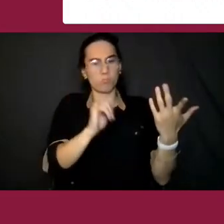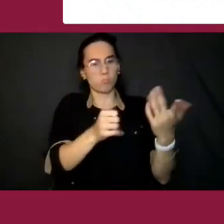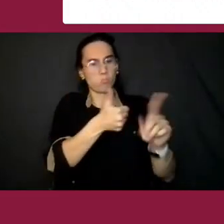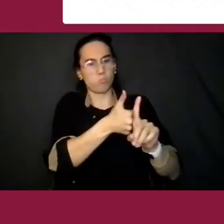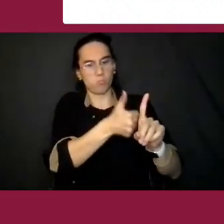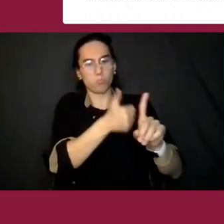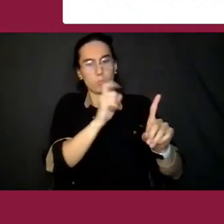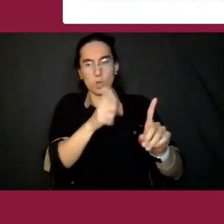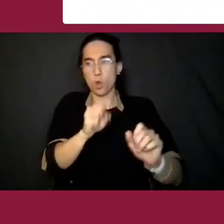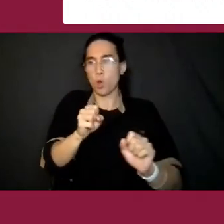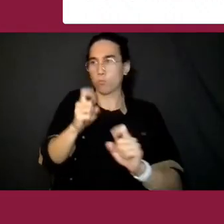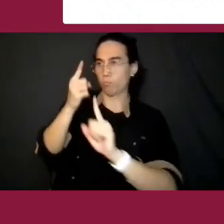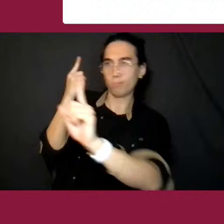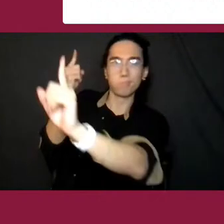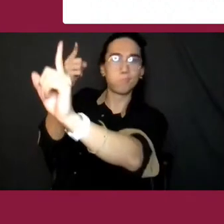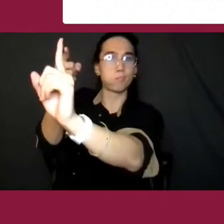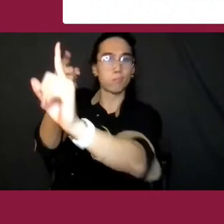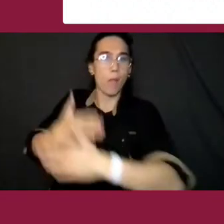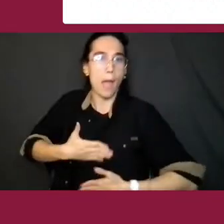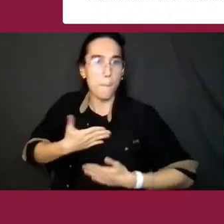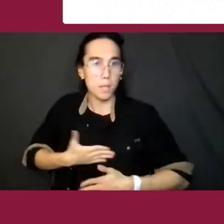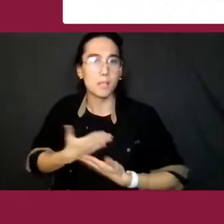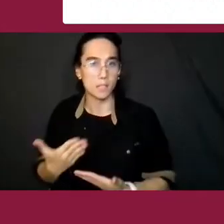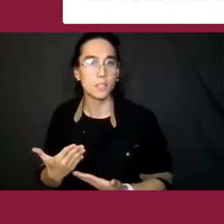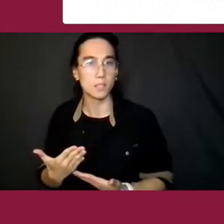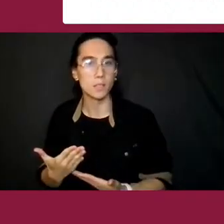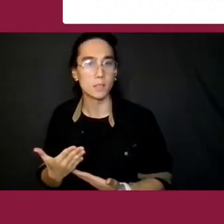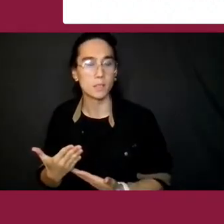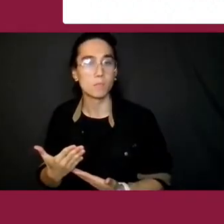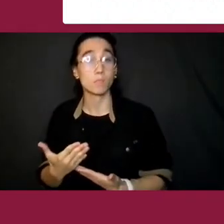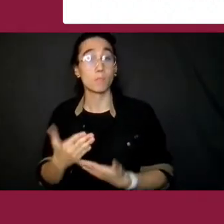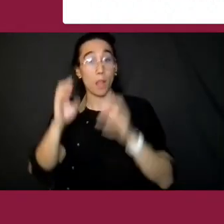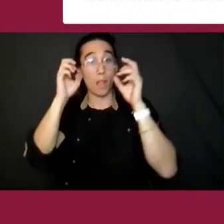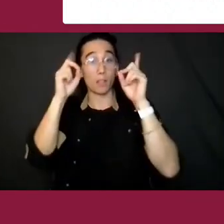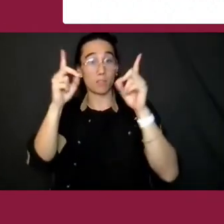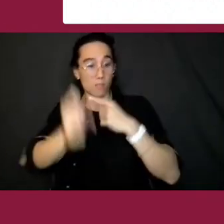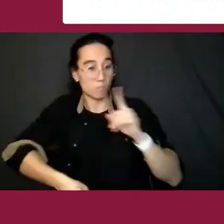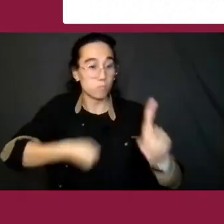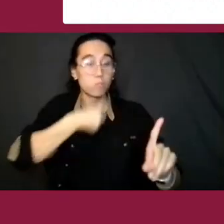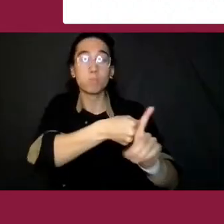a crucial role in students' holistic development and overall well-being.